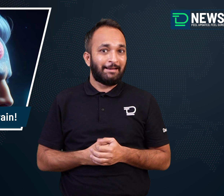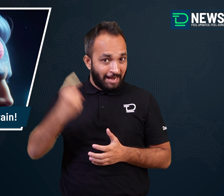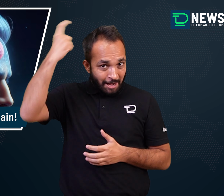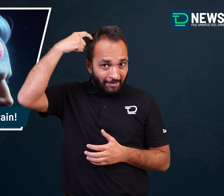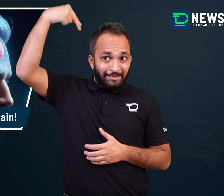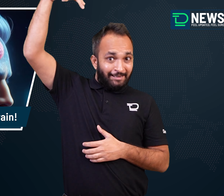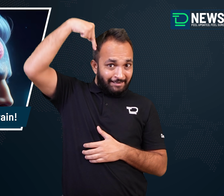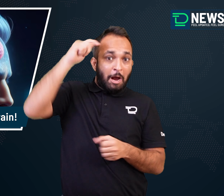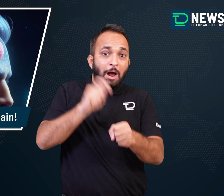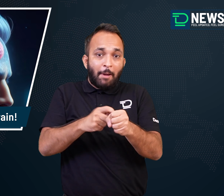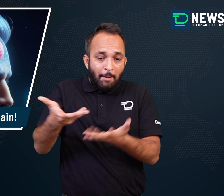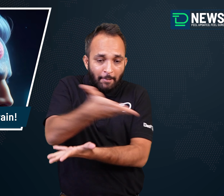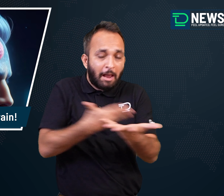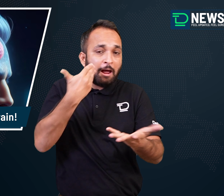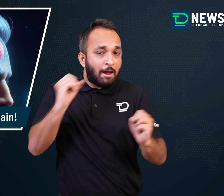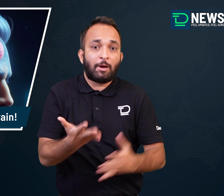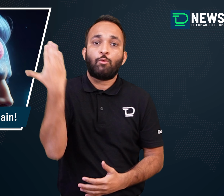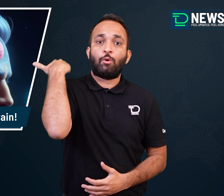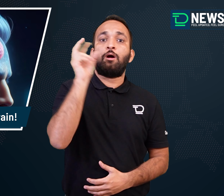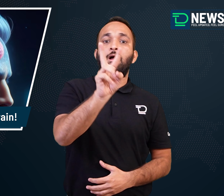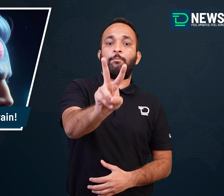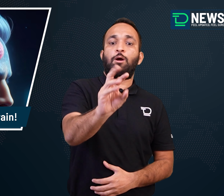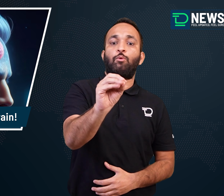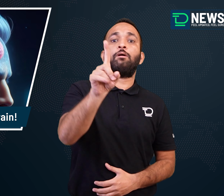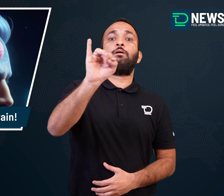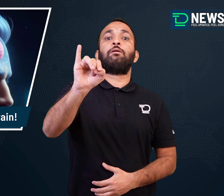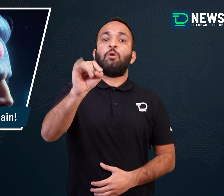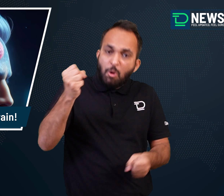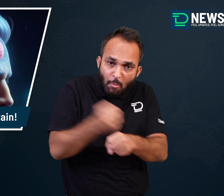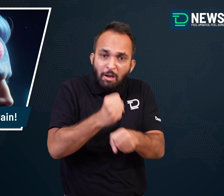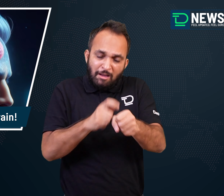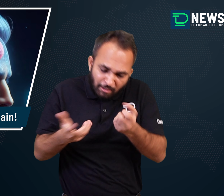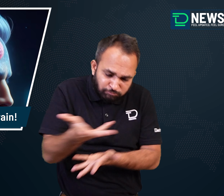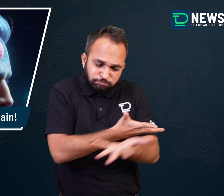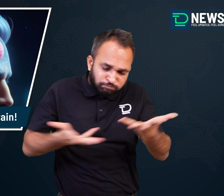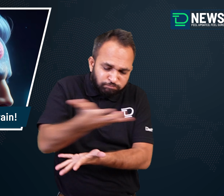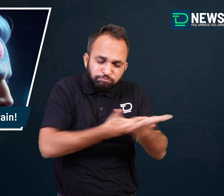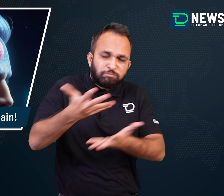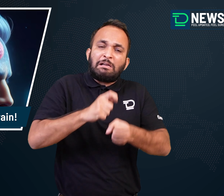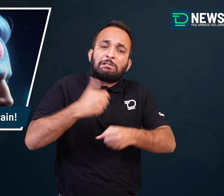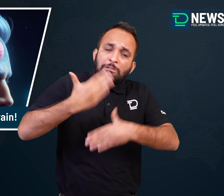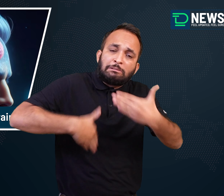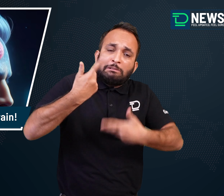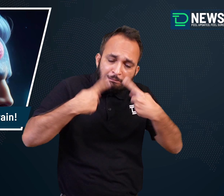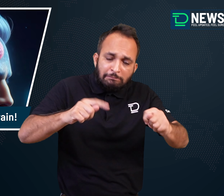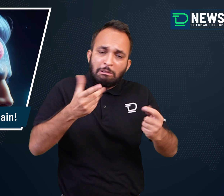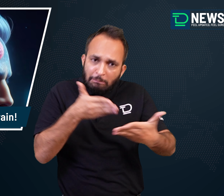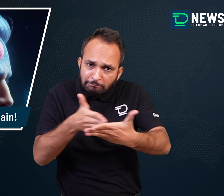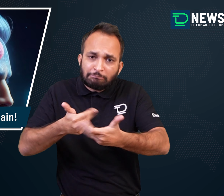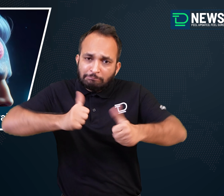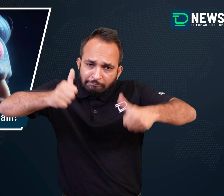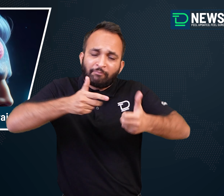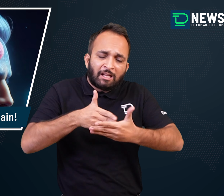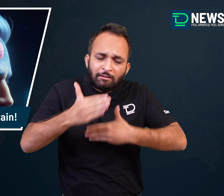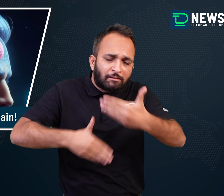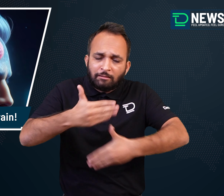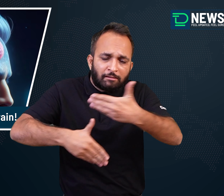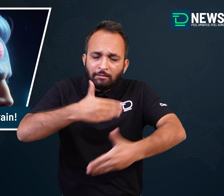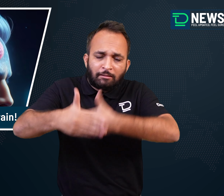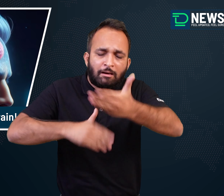This work started in 2016.